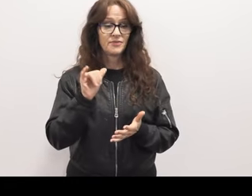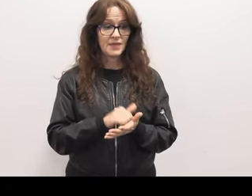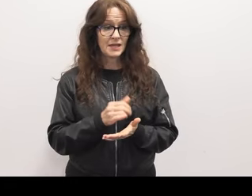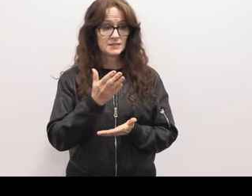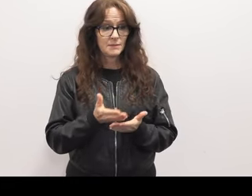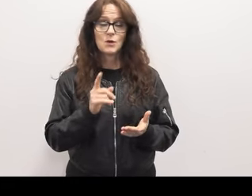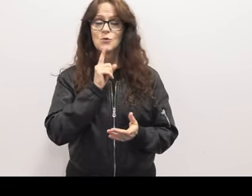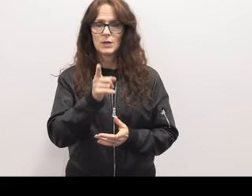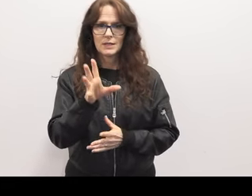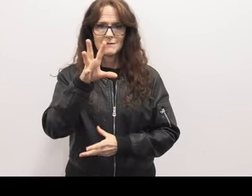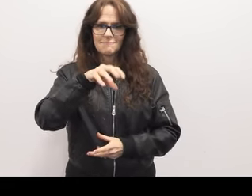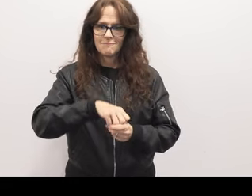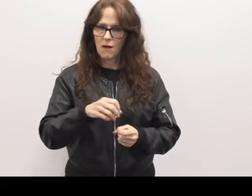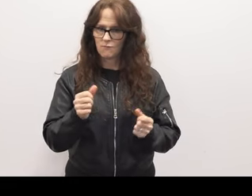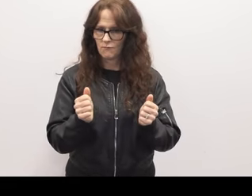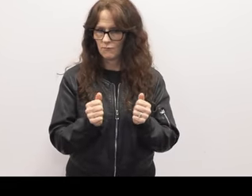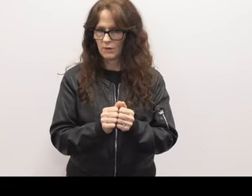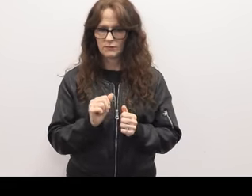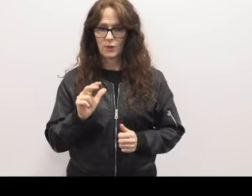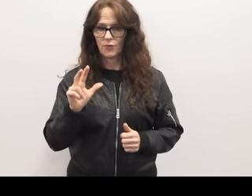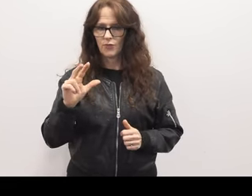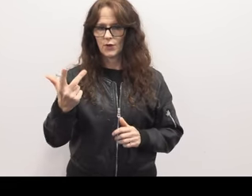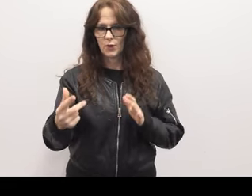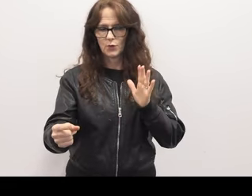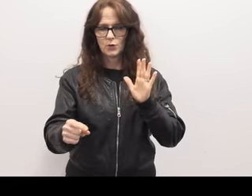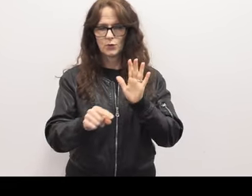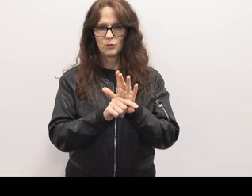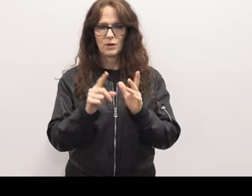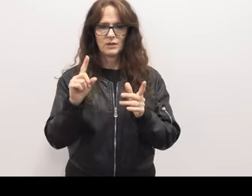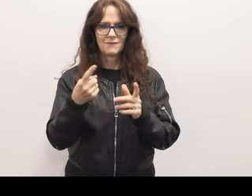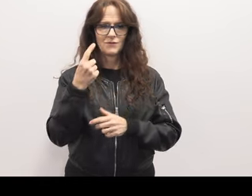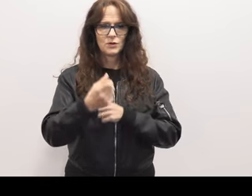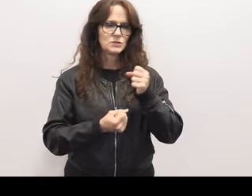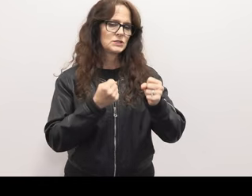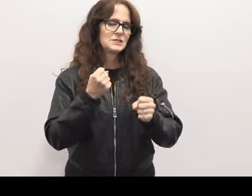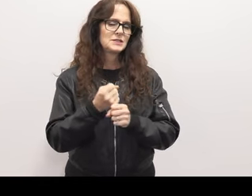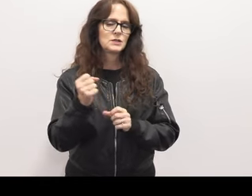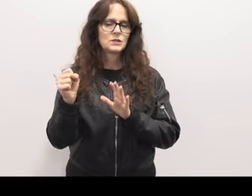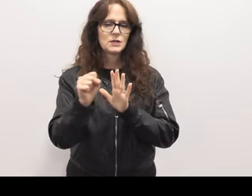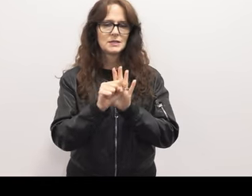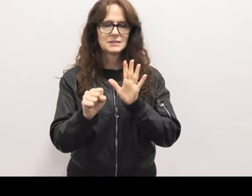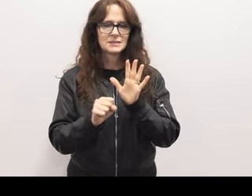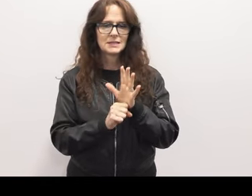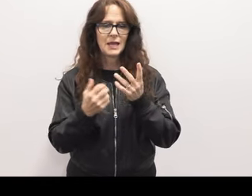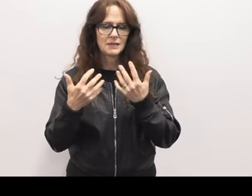So that third grade being the first year that we have state aligned SPAC assessments